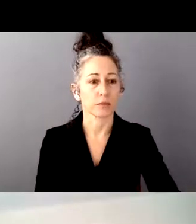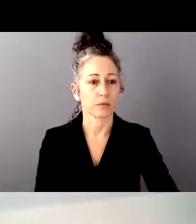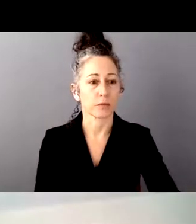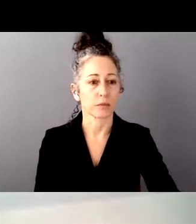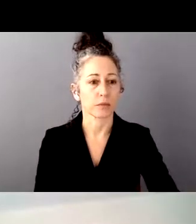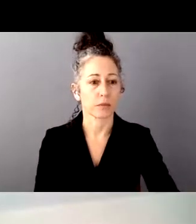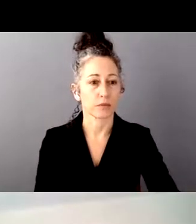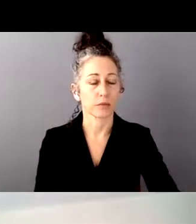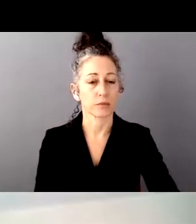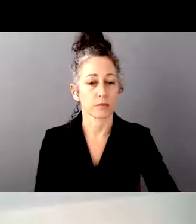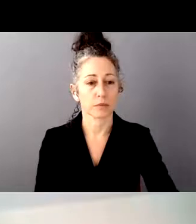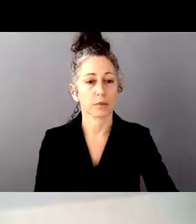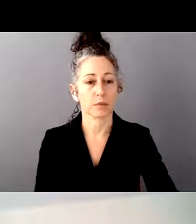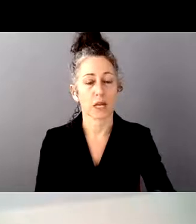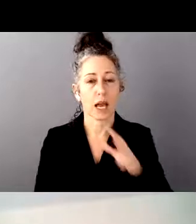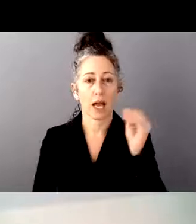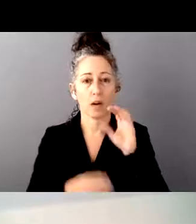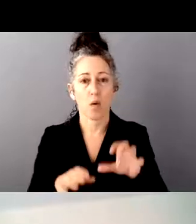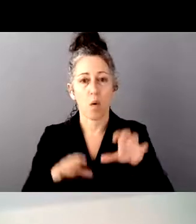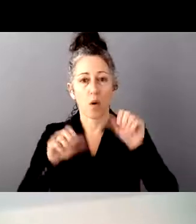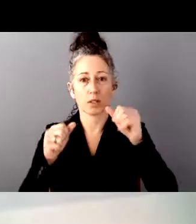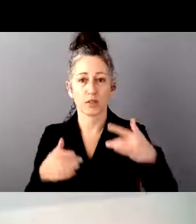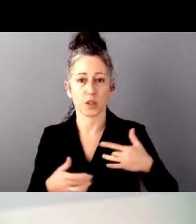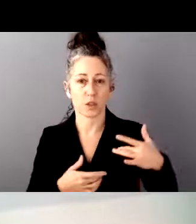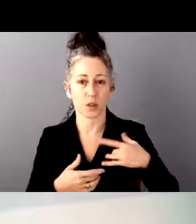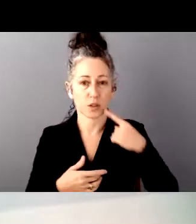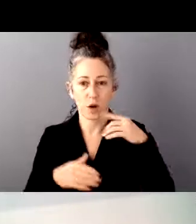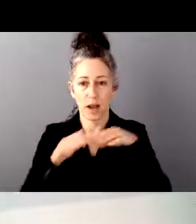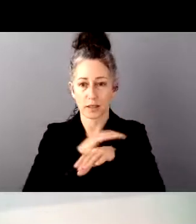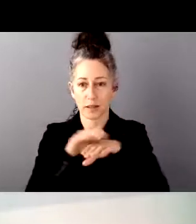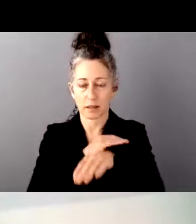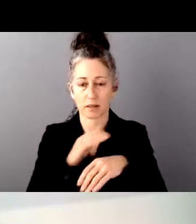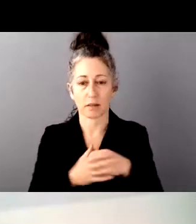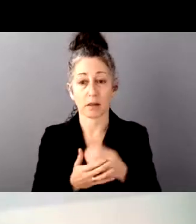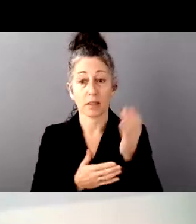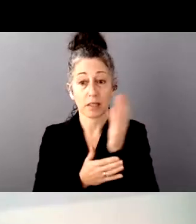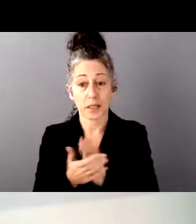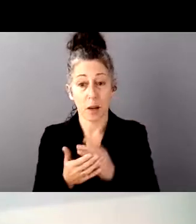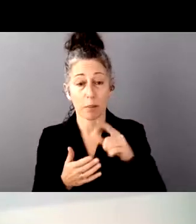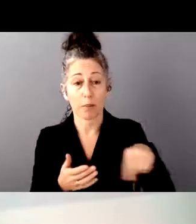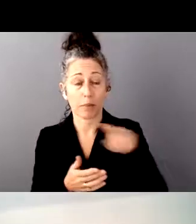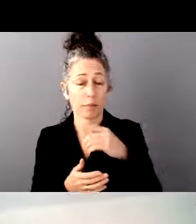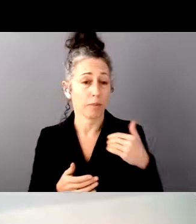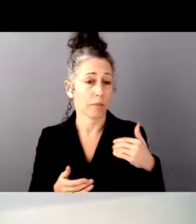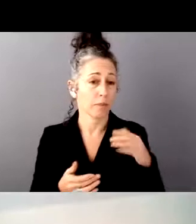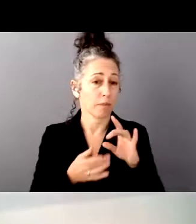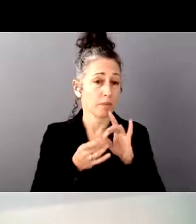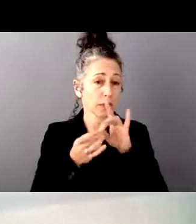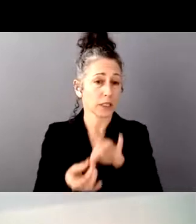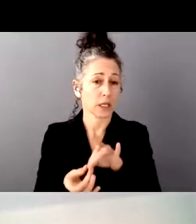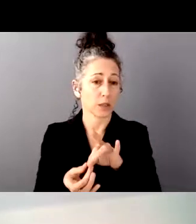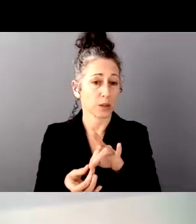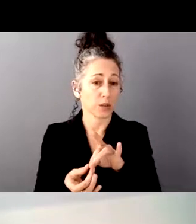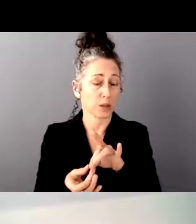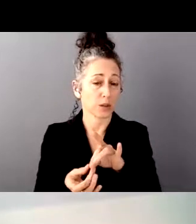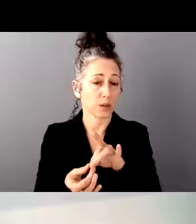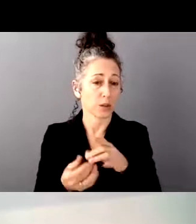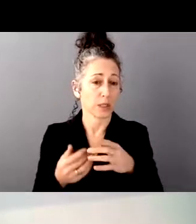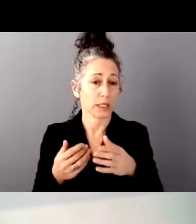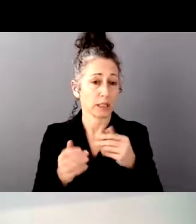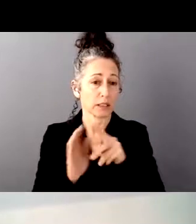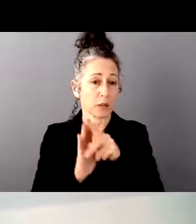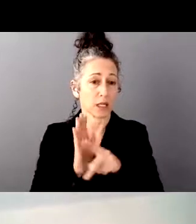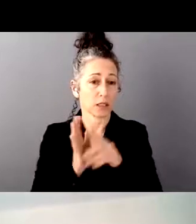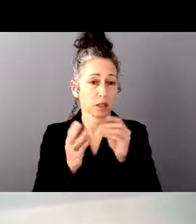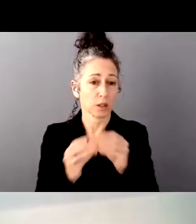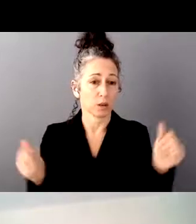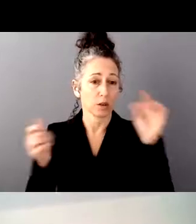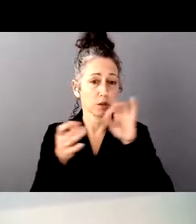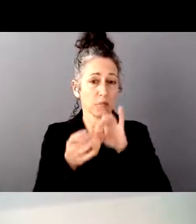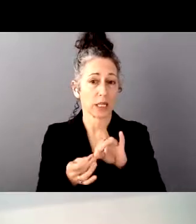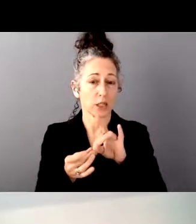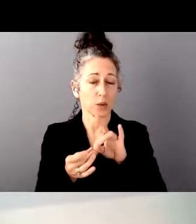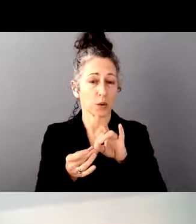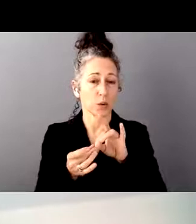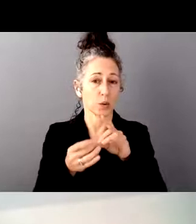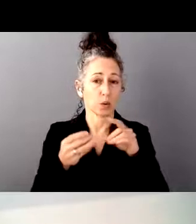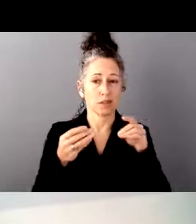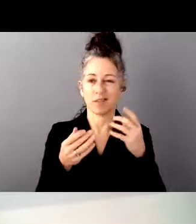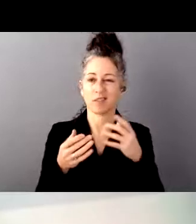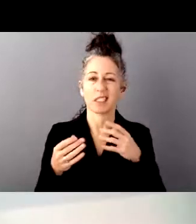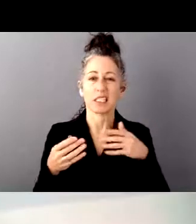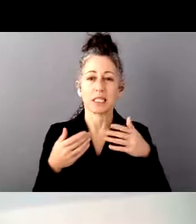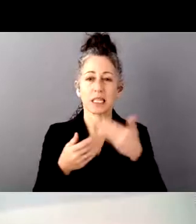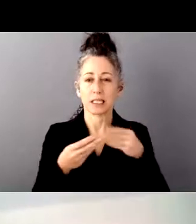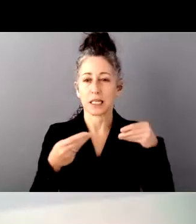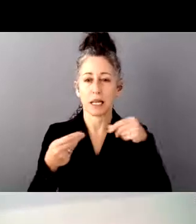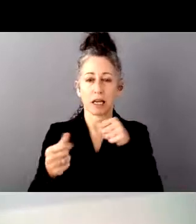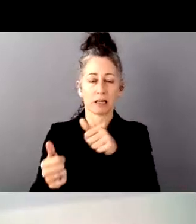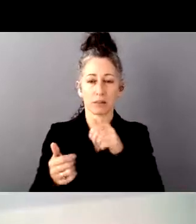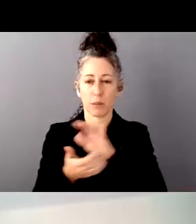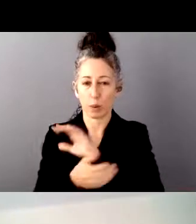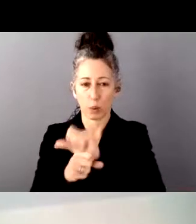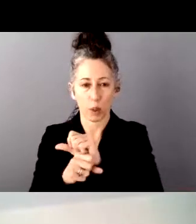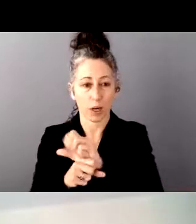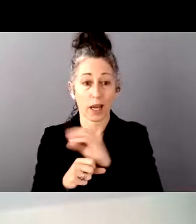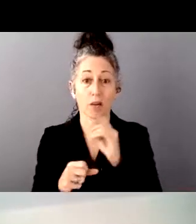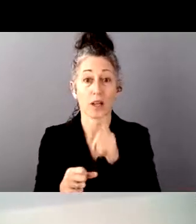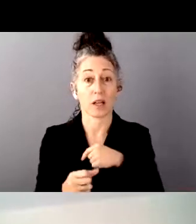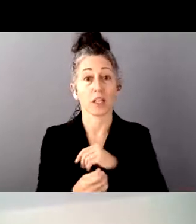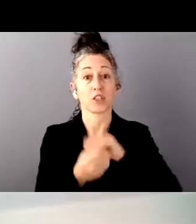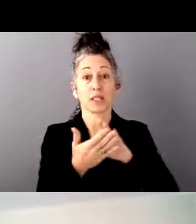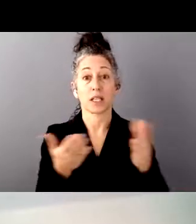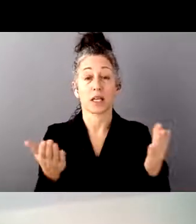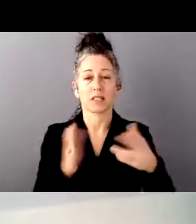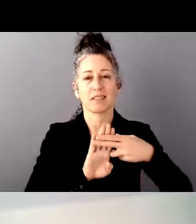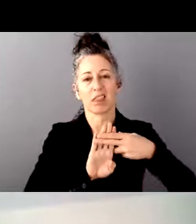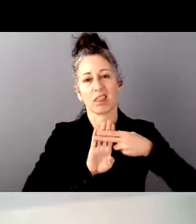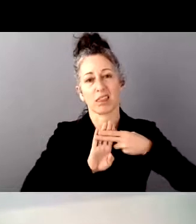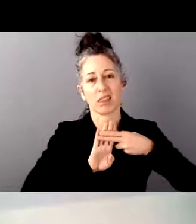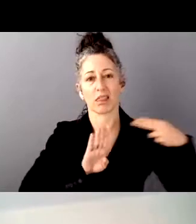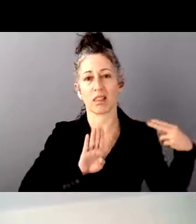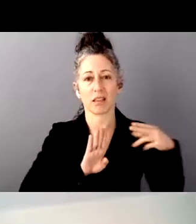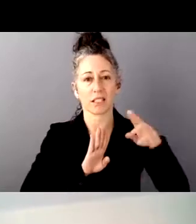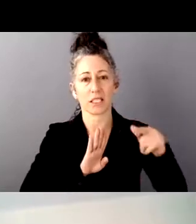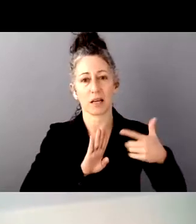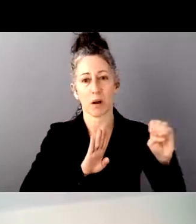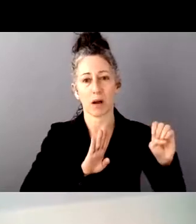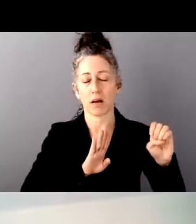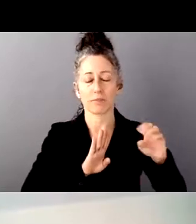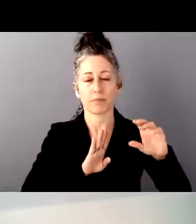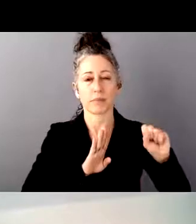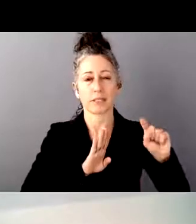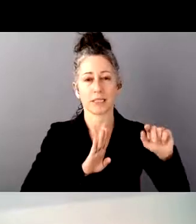And to have a host of concerns with accessing that free food, some of which we could tie to hopefully easy policy solutions in terms of streamlining paperwork or eligibility, but addressing some of the stigma issues around not wanting to rely on programs or worried that